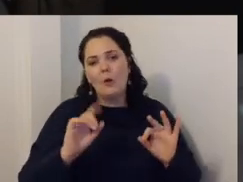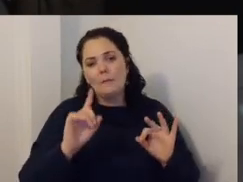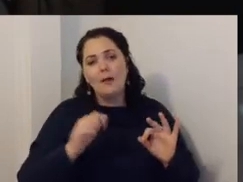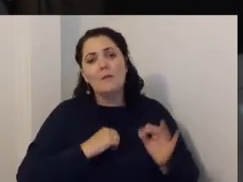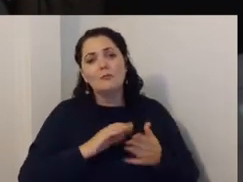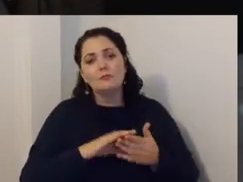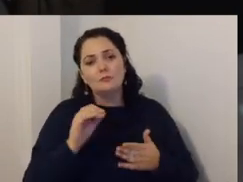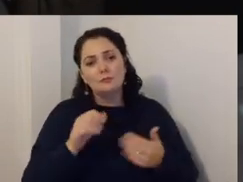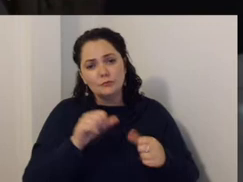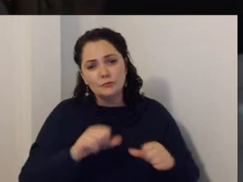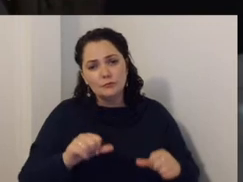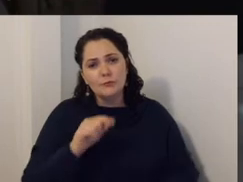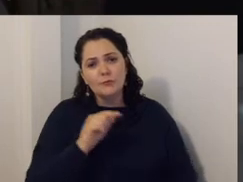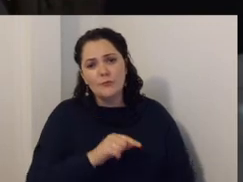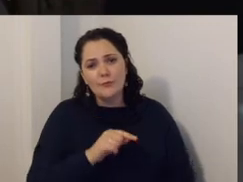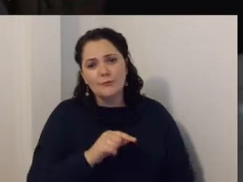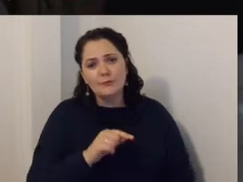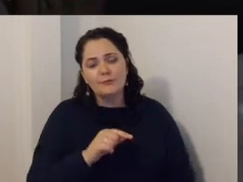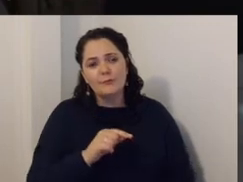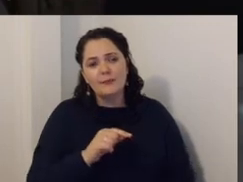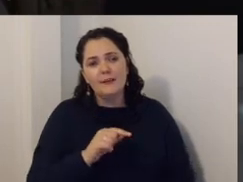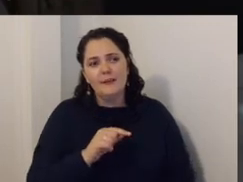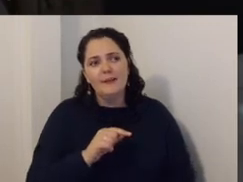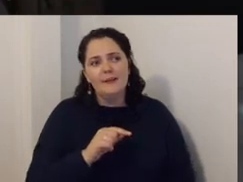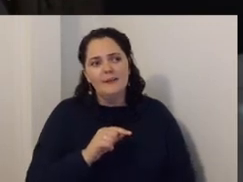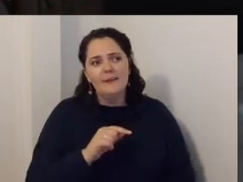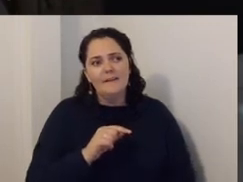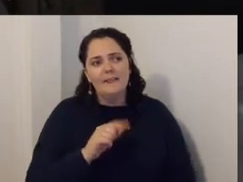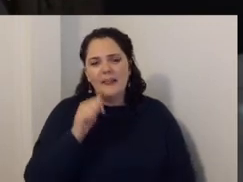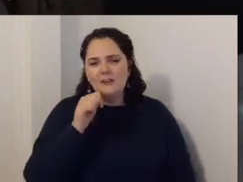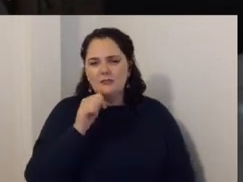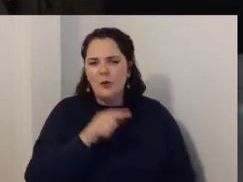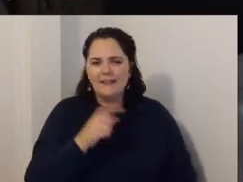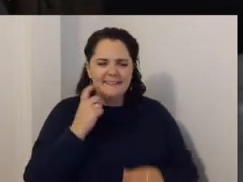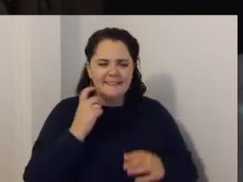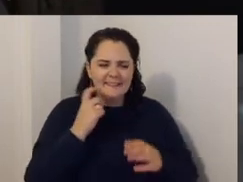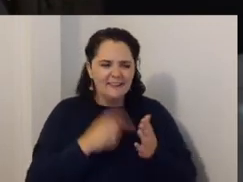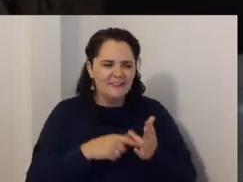students use them they tend to grind their um their friable materials, their charcoals,